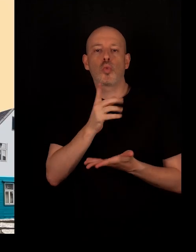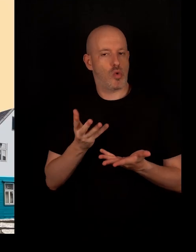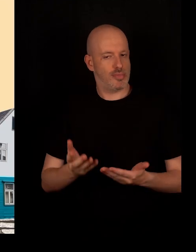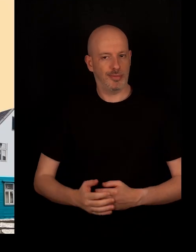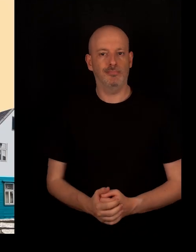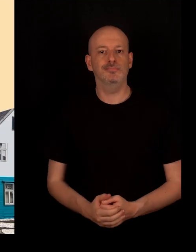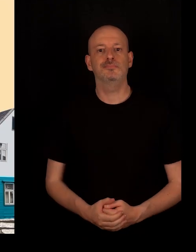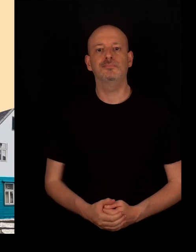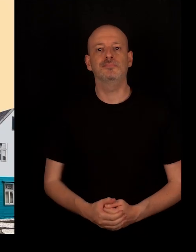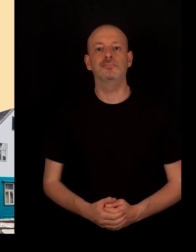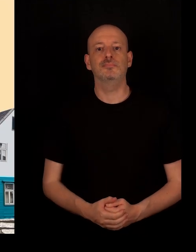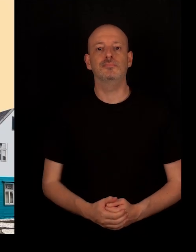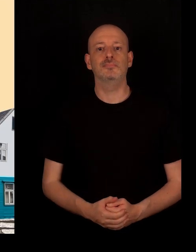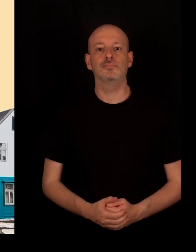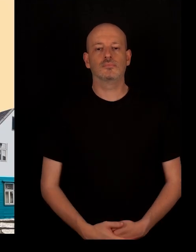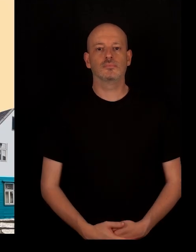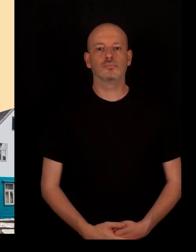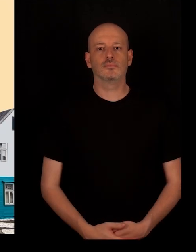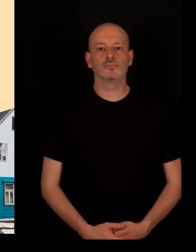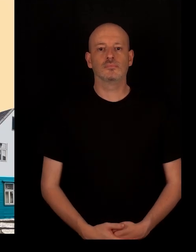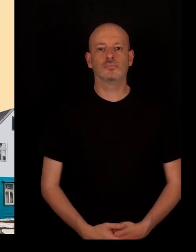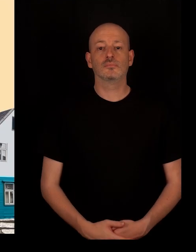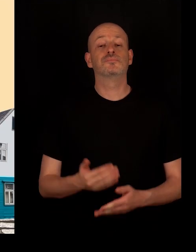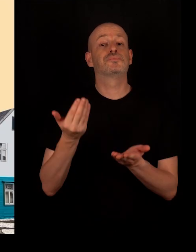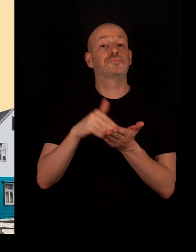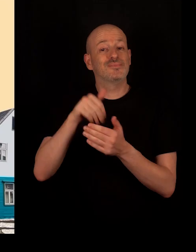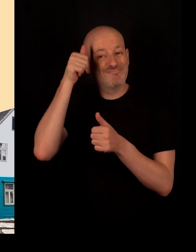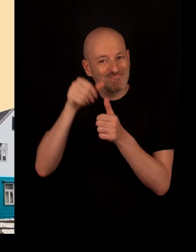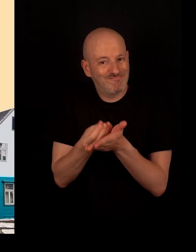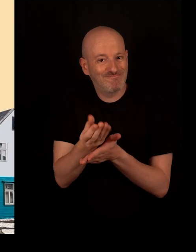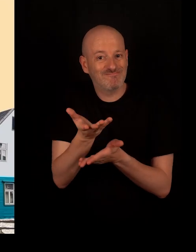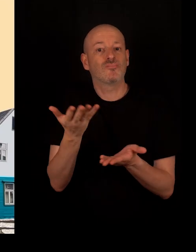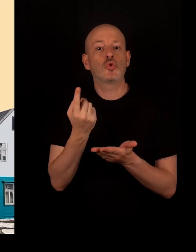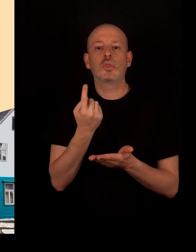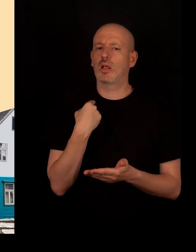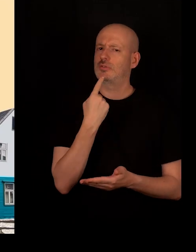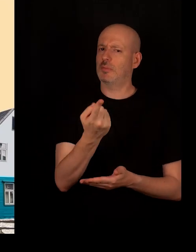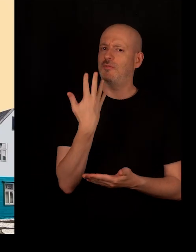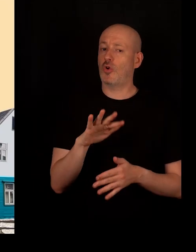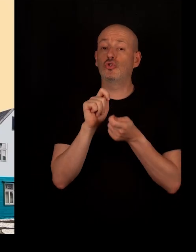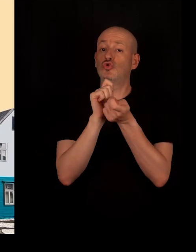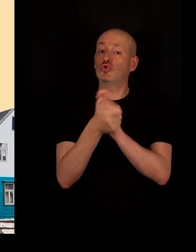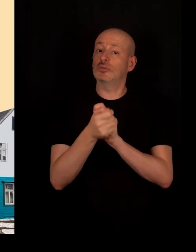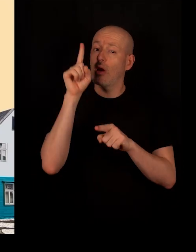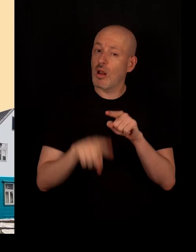the actual costs. And again, a reminder of something that we said before that you cannot charge